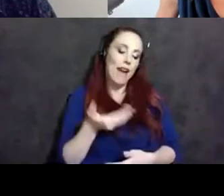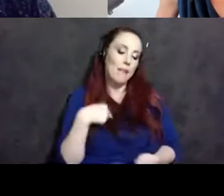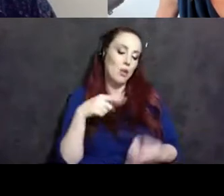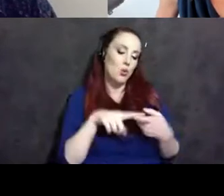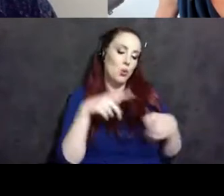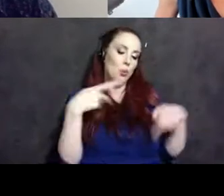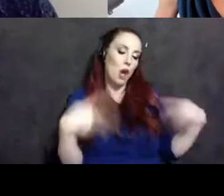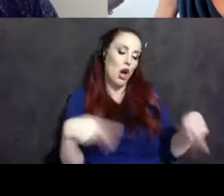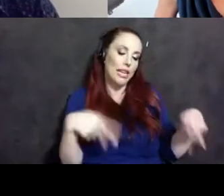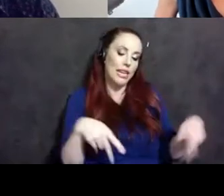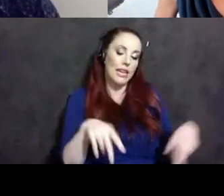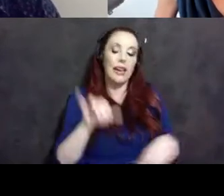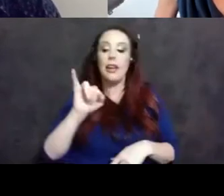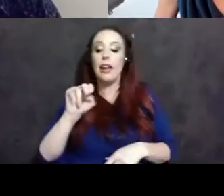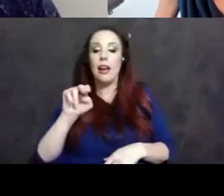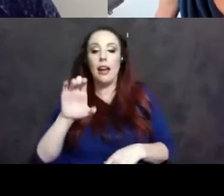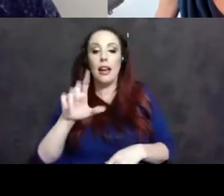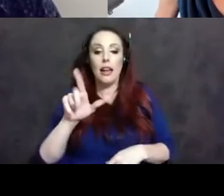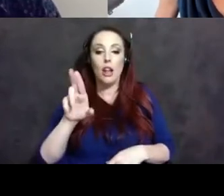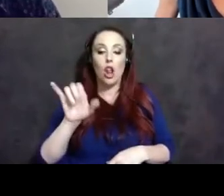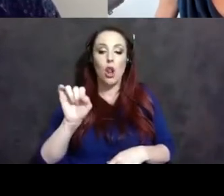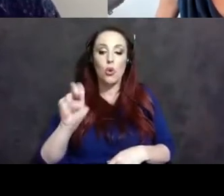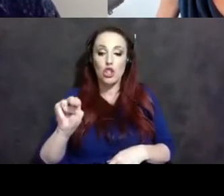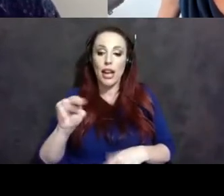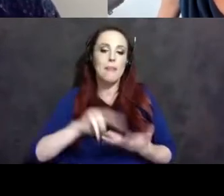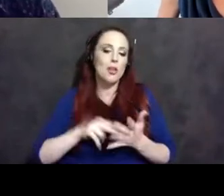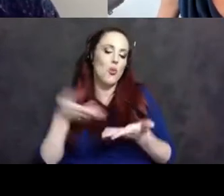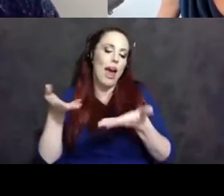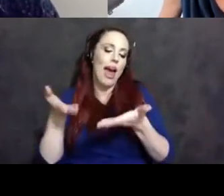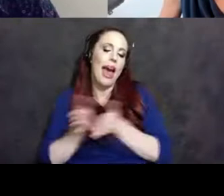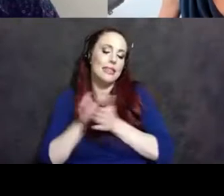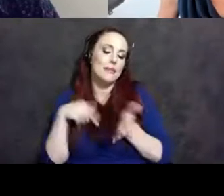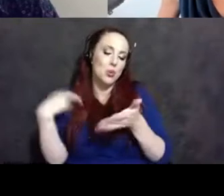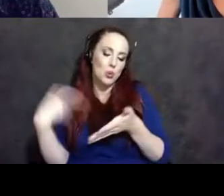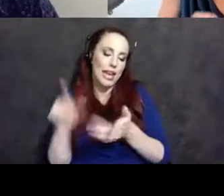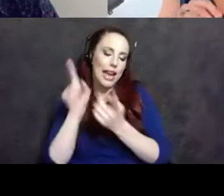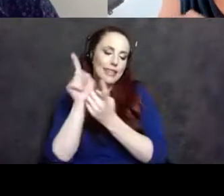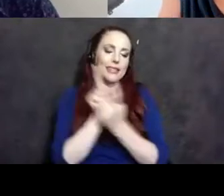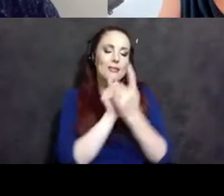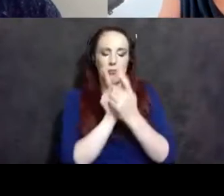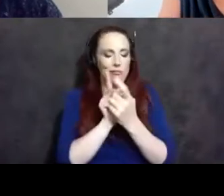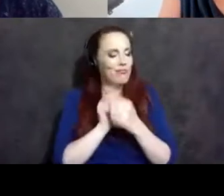And actually, I'd argue that inclusion is a lot more. We need to go beyond the next level of inclusion.